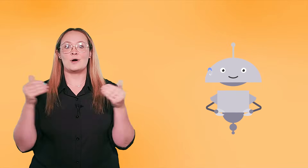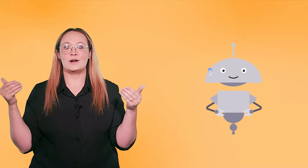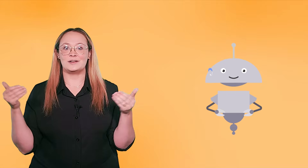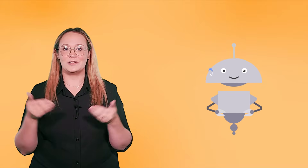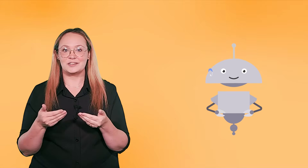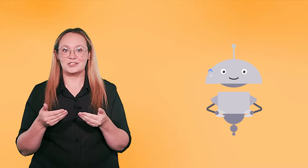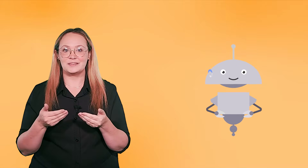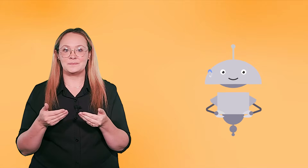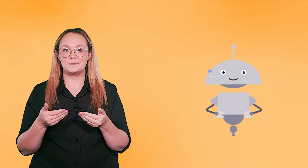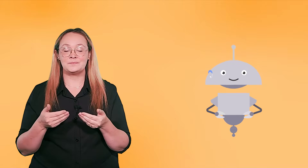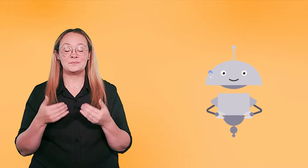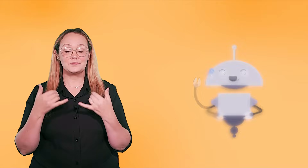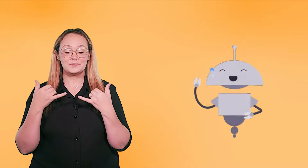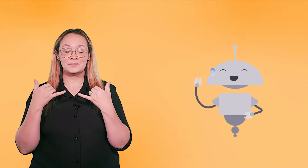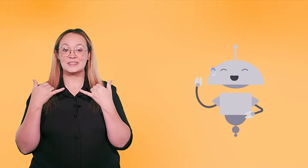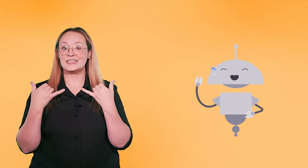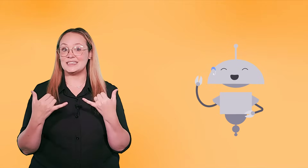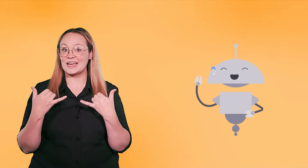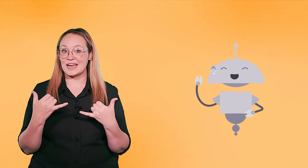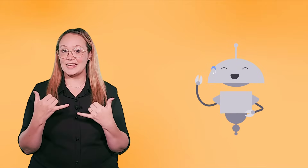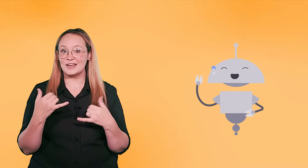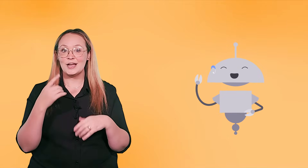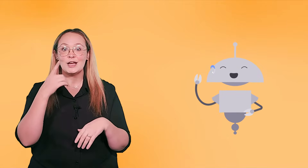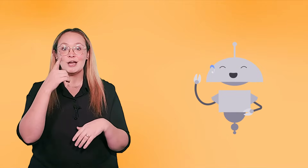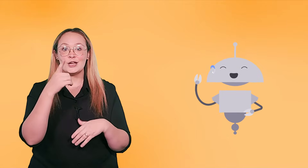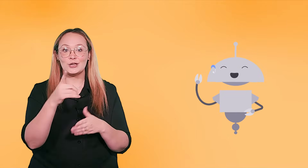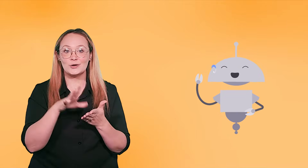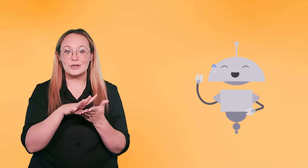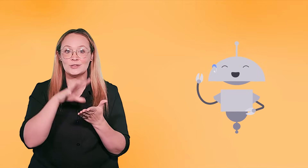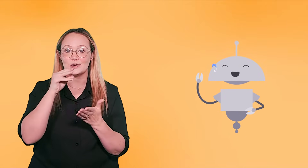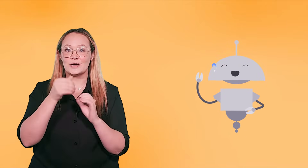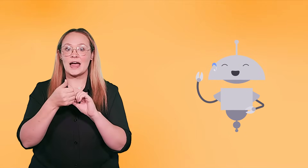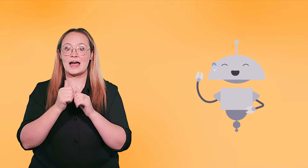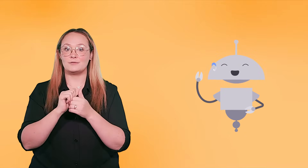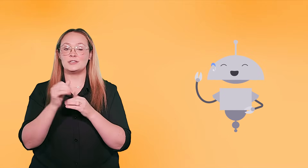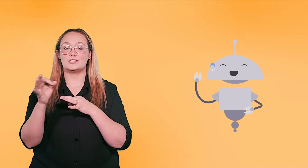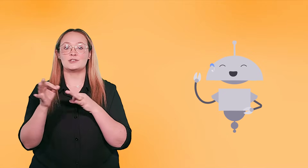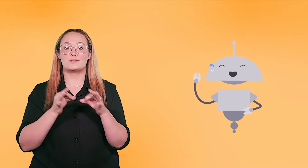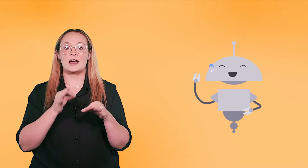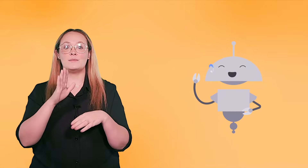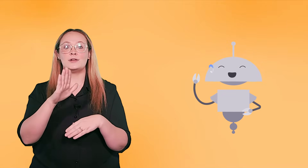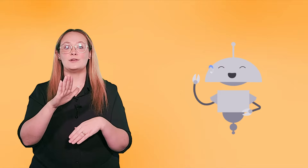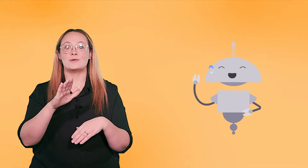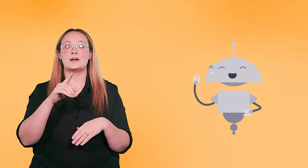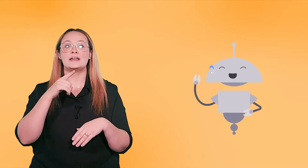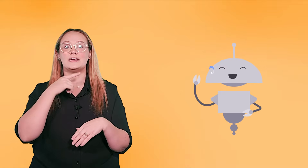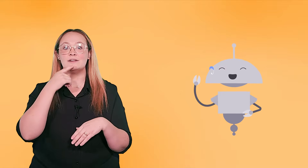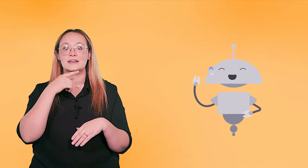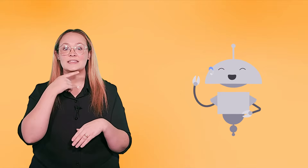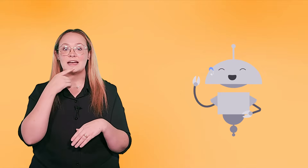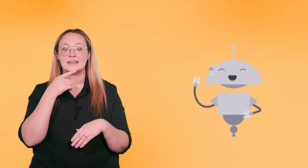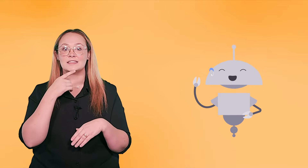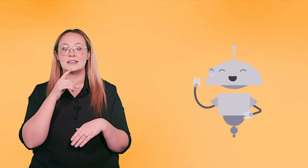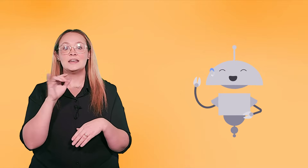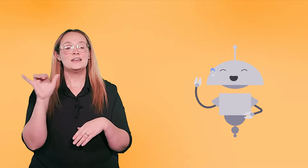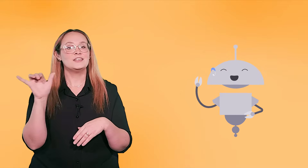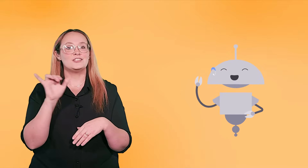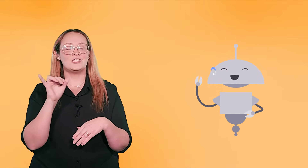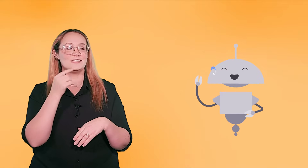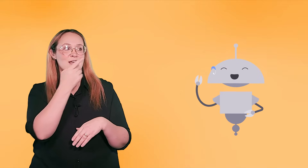our introduction. Today, you're going to learn how to describe your hearing status just like